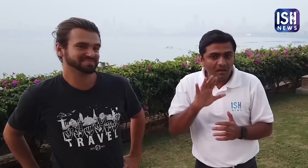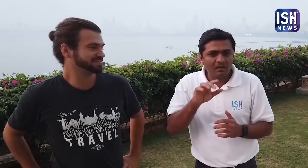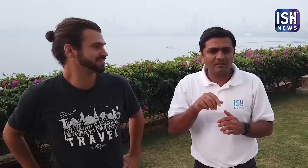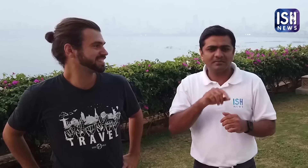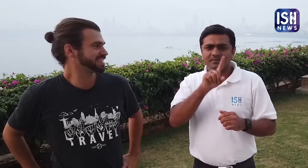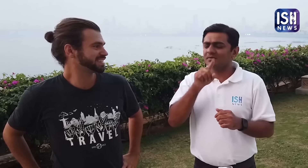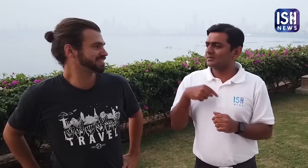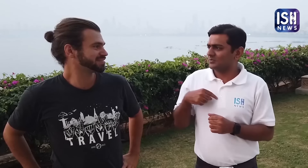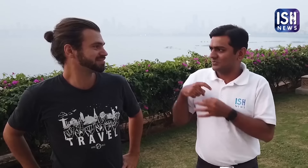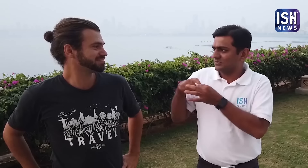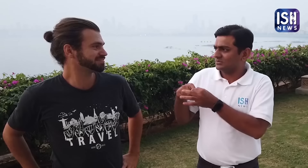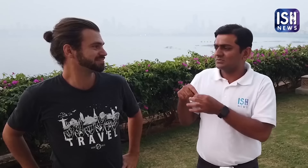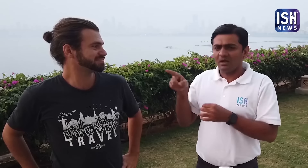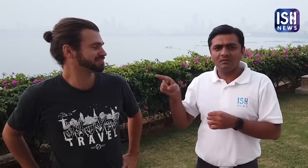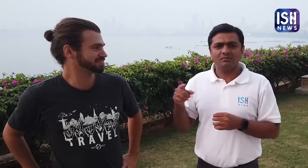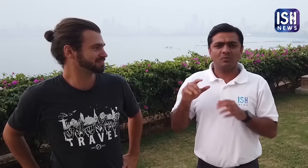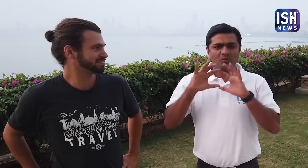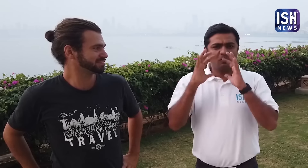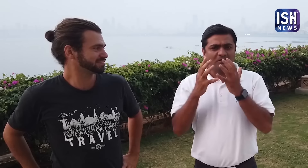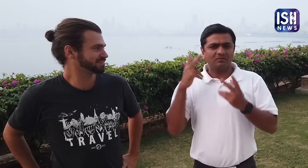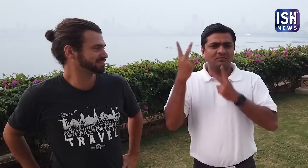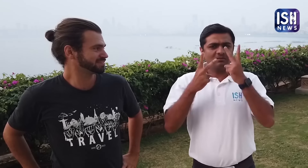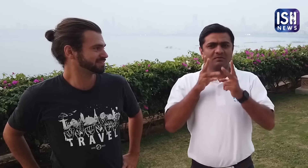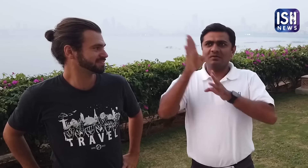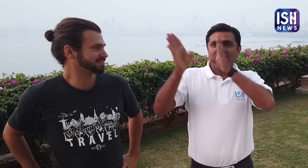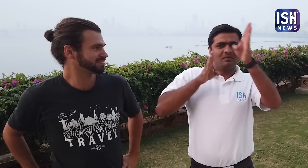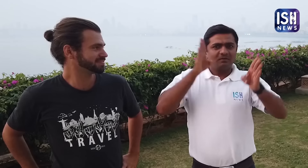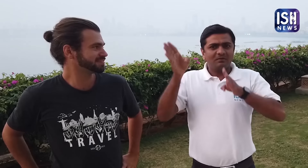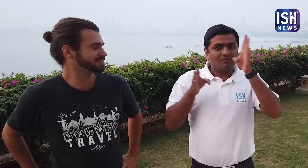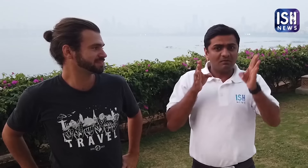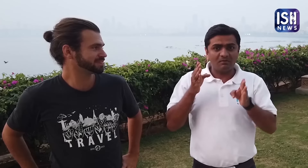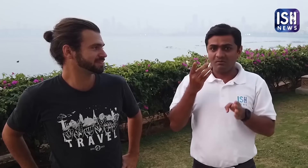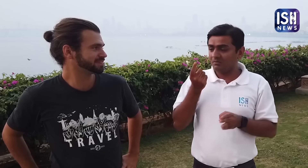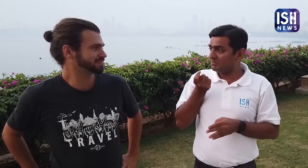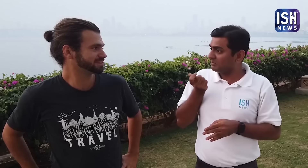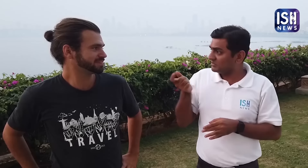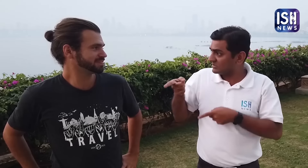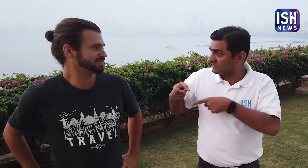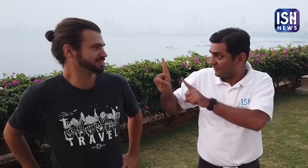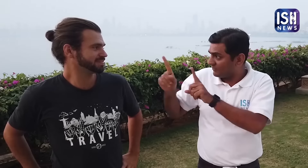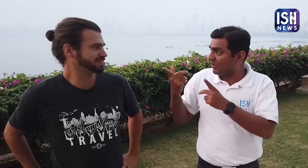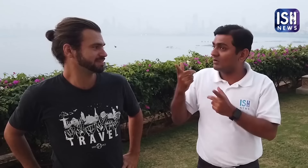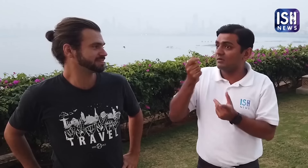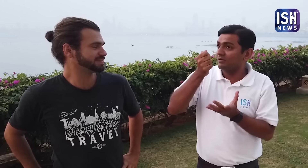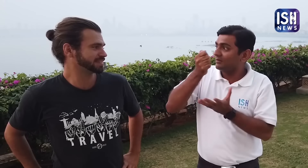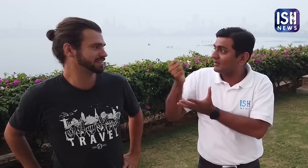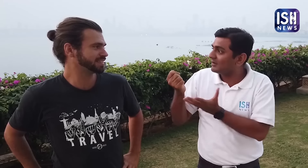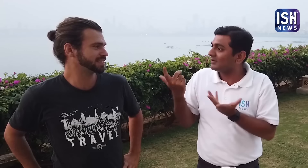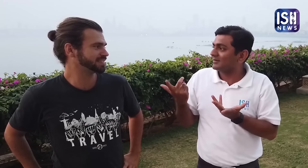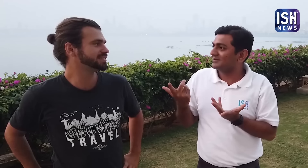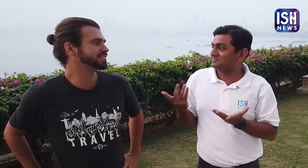Another question, do you travel the world with your own money or does someone fund you?